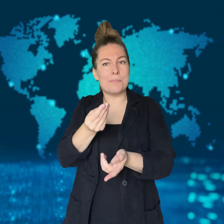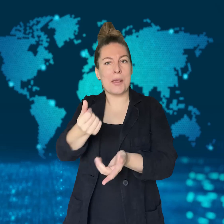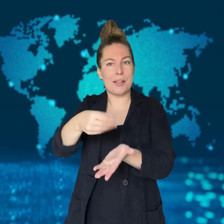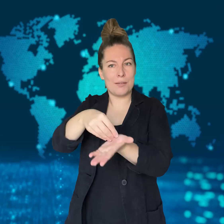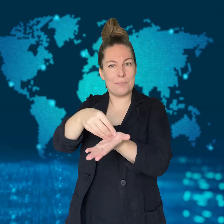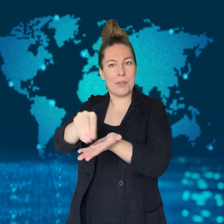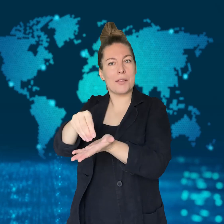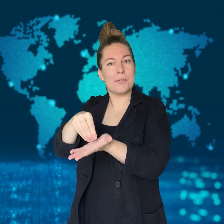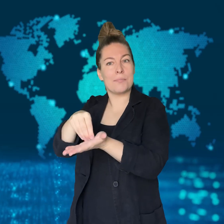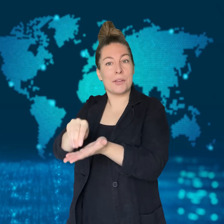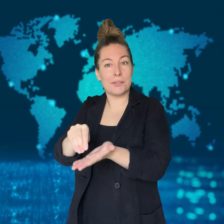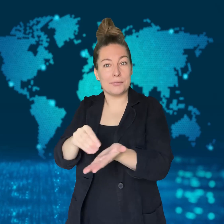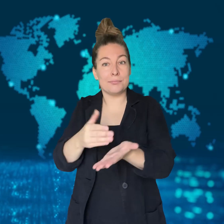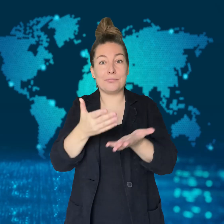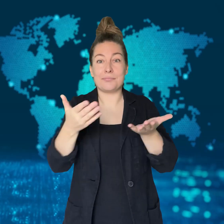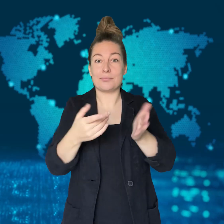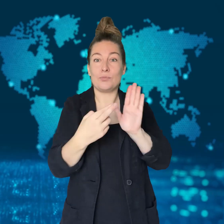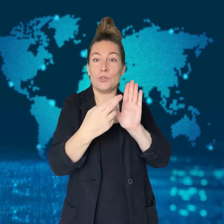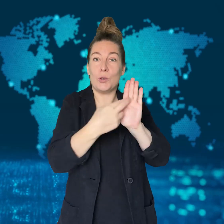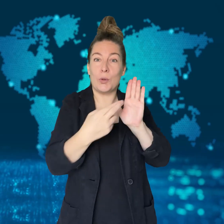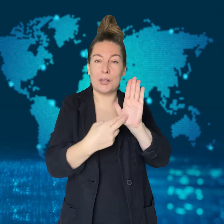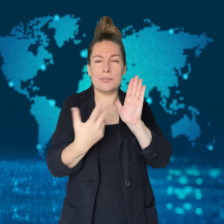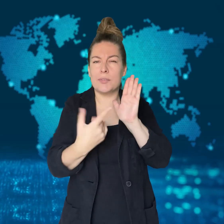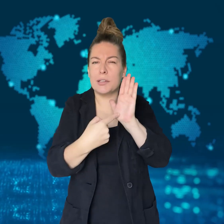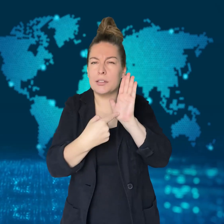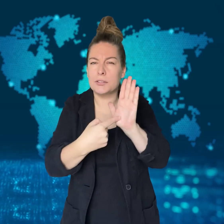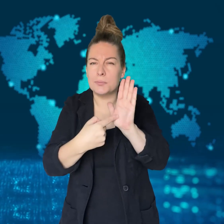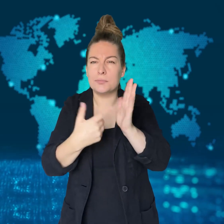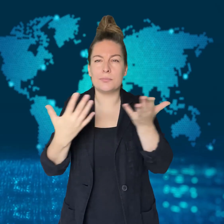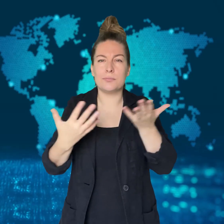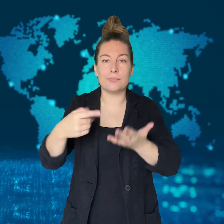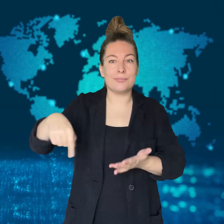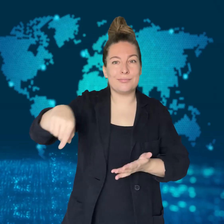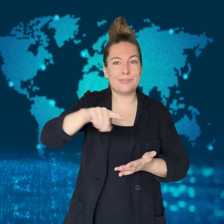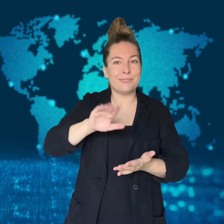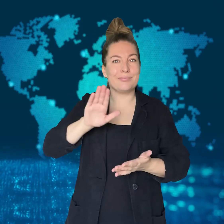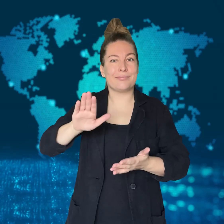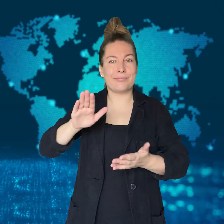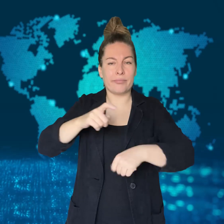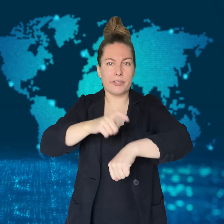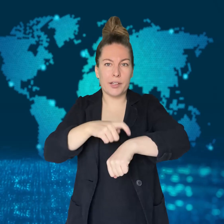The rules are in regard to